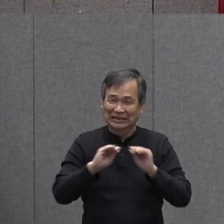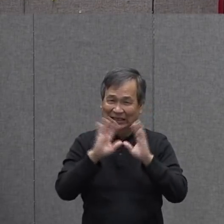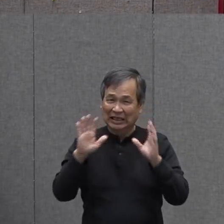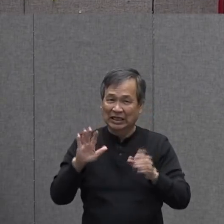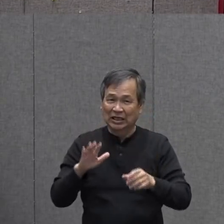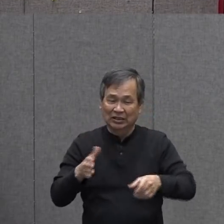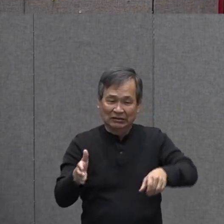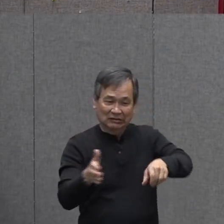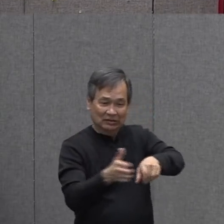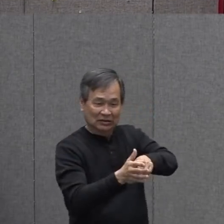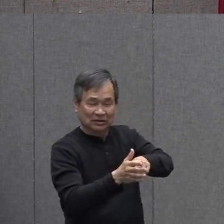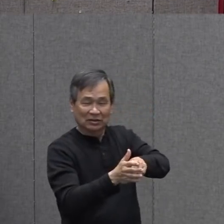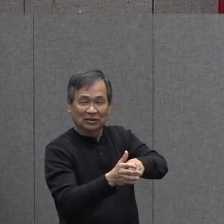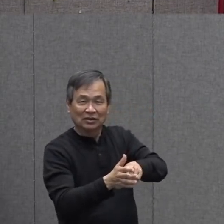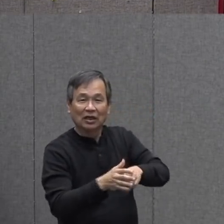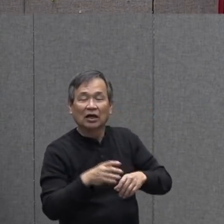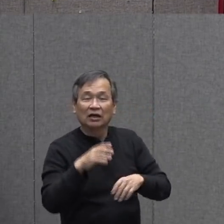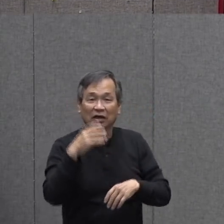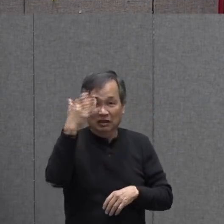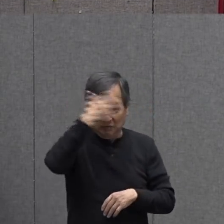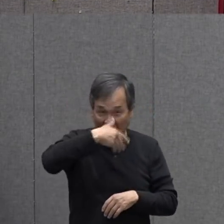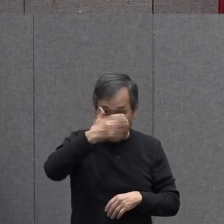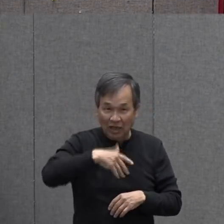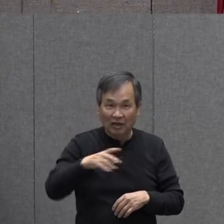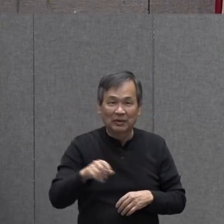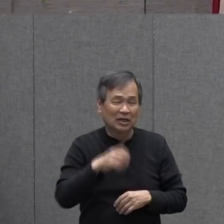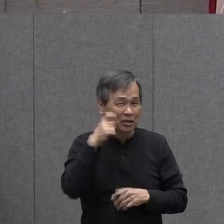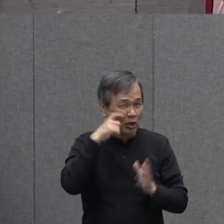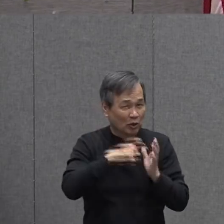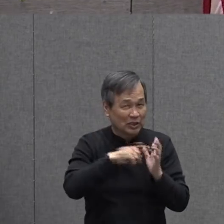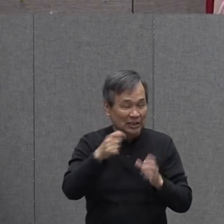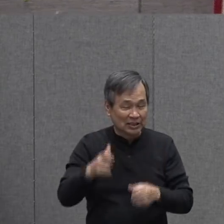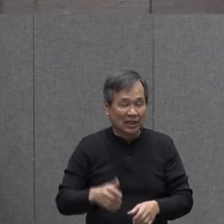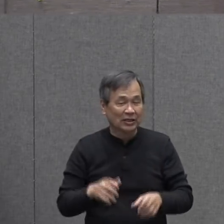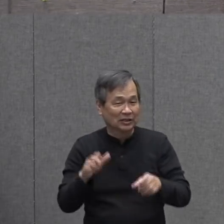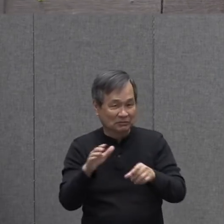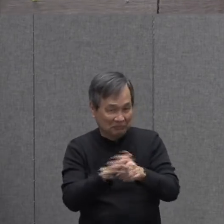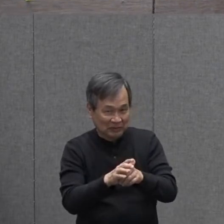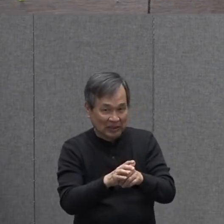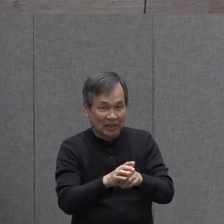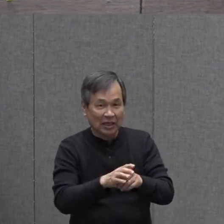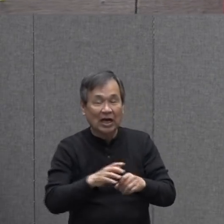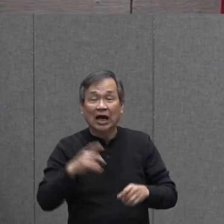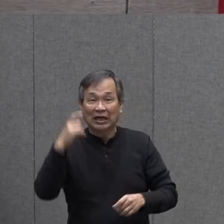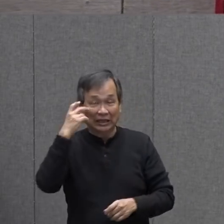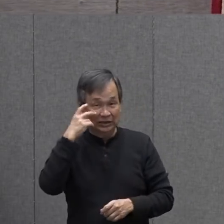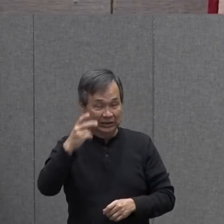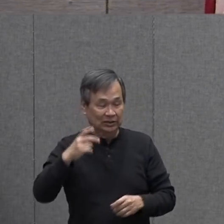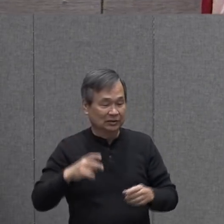that goes on top, and then this other circular piece that I can screw on.